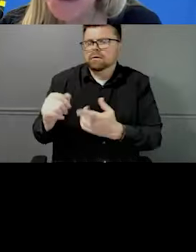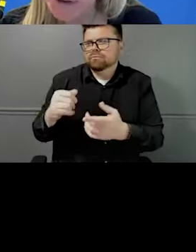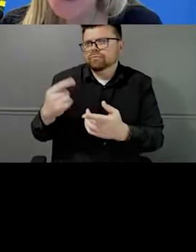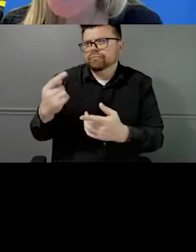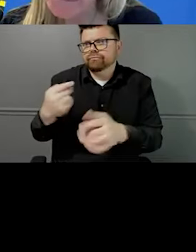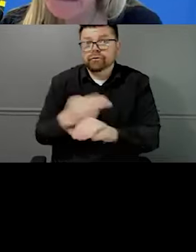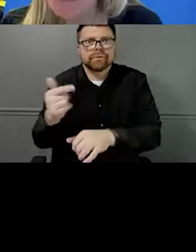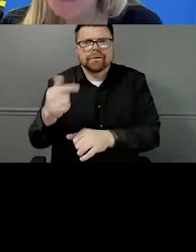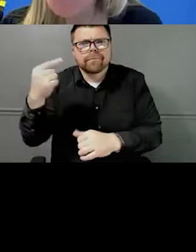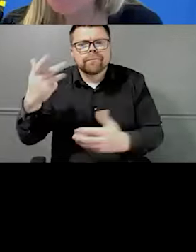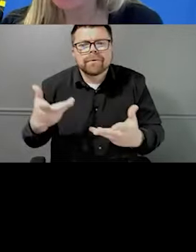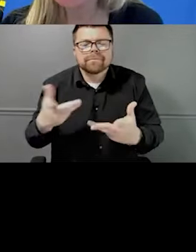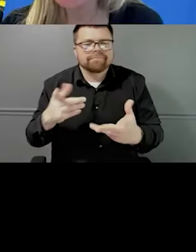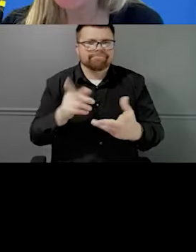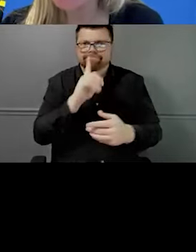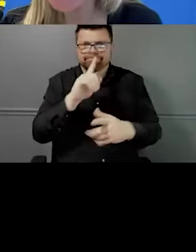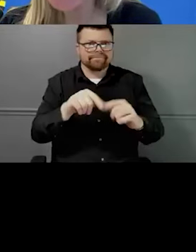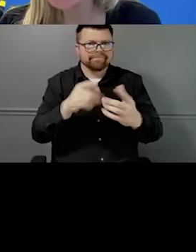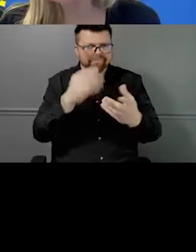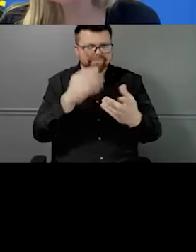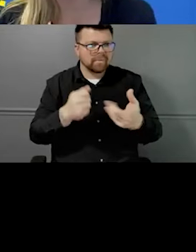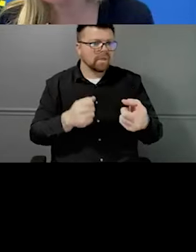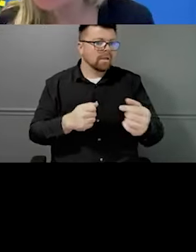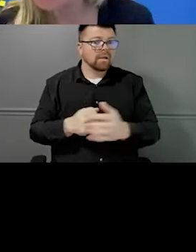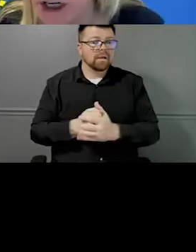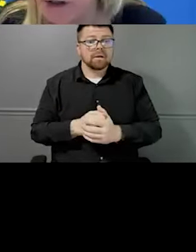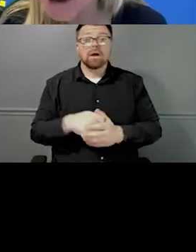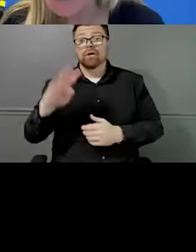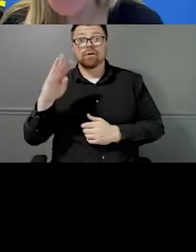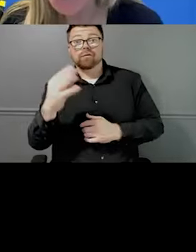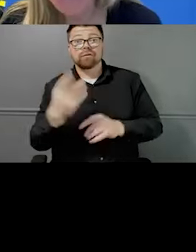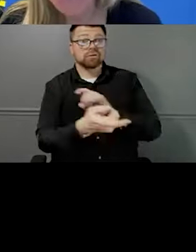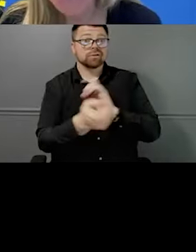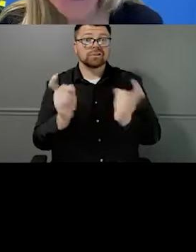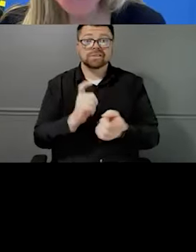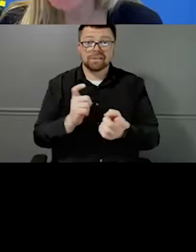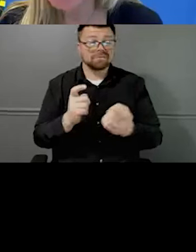There was a strong desire that there never be future changes to the common forms